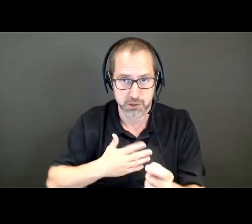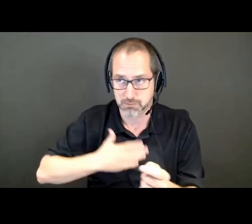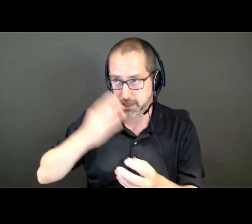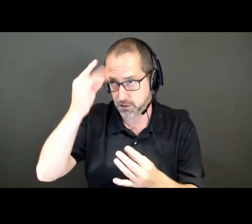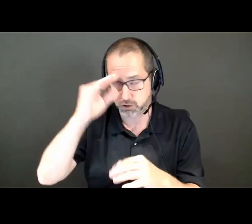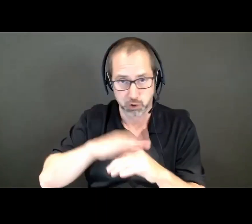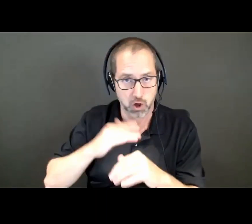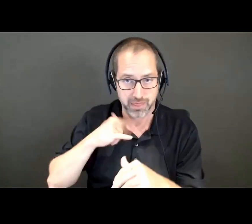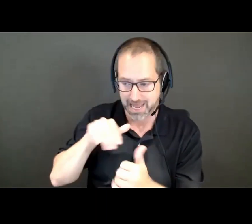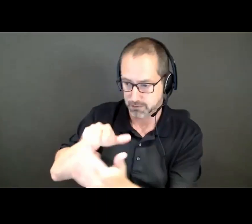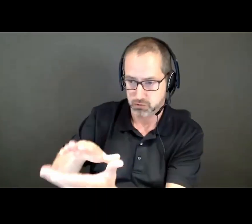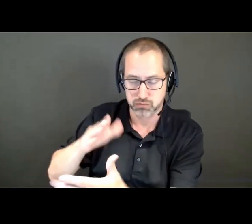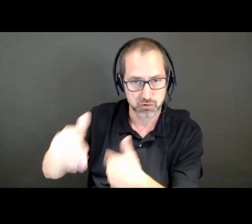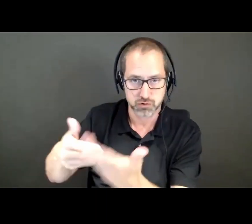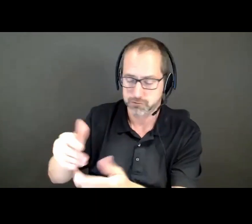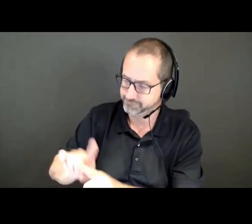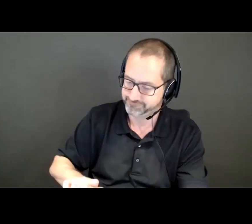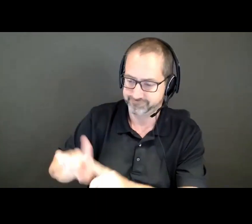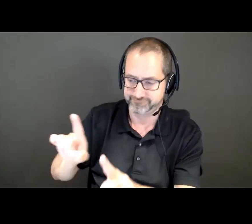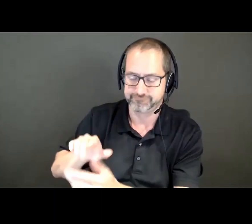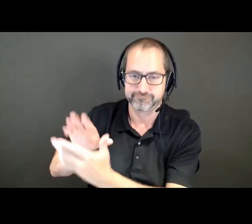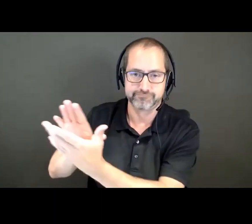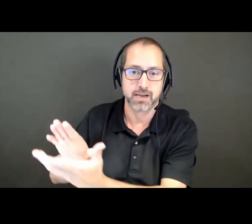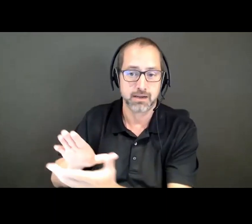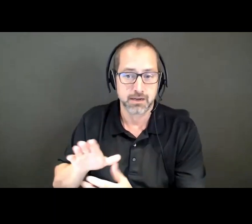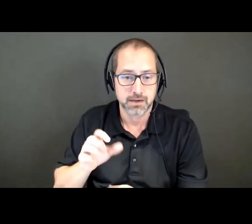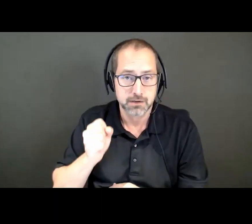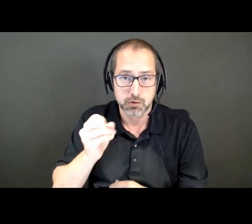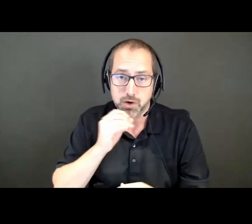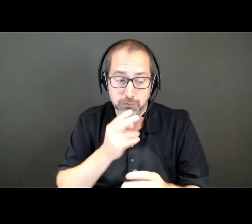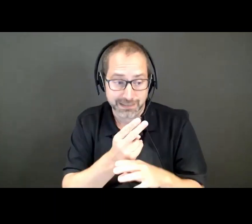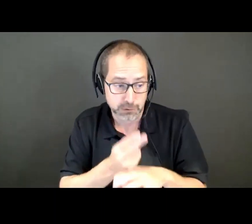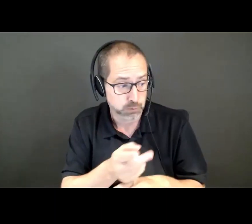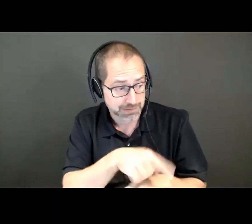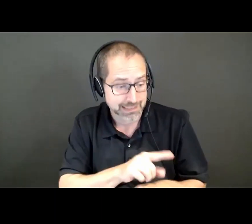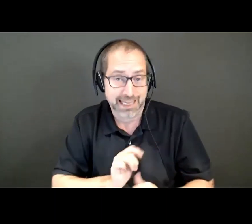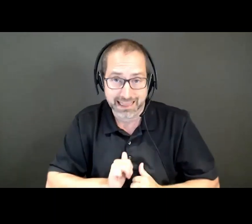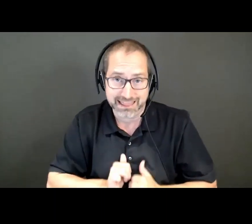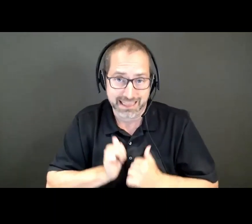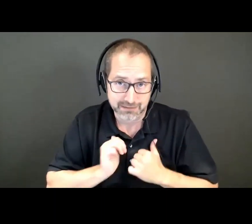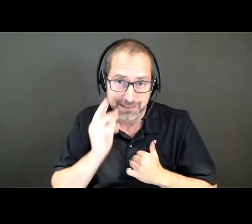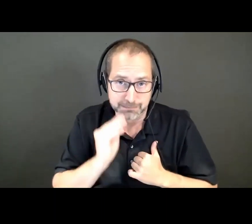And so I think using those with lived experience, but backed up by the data and